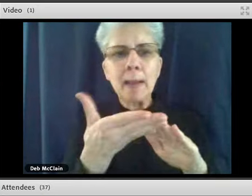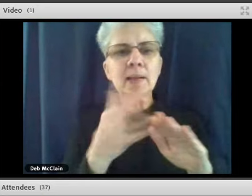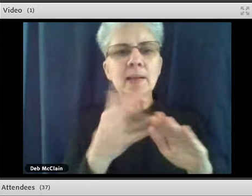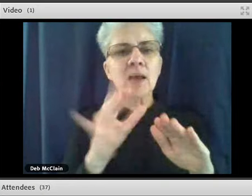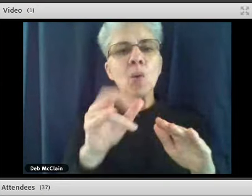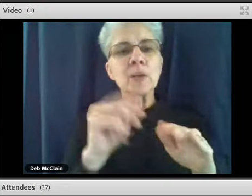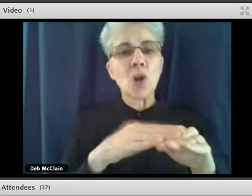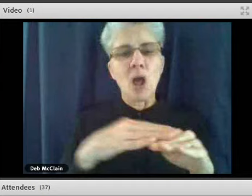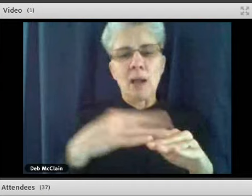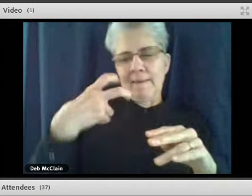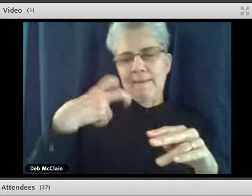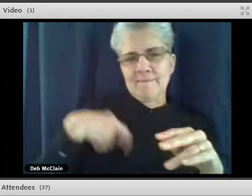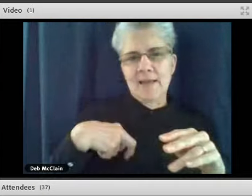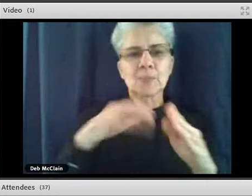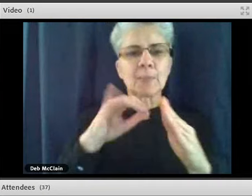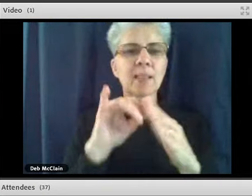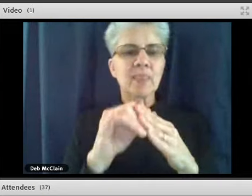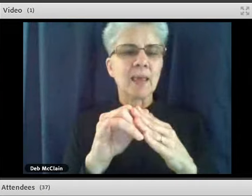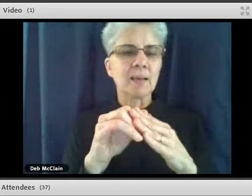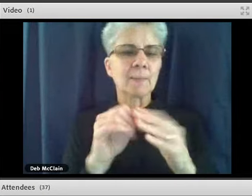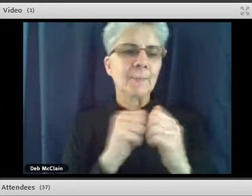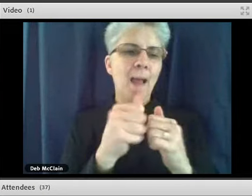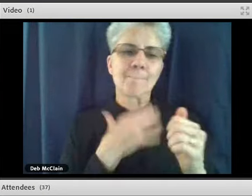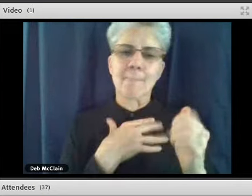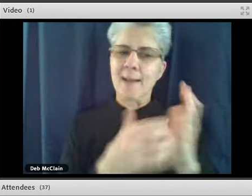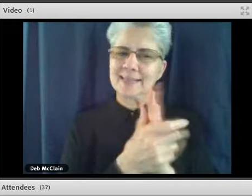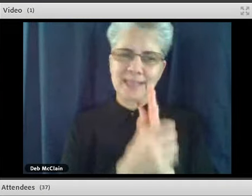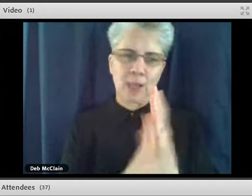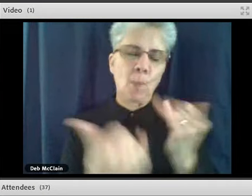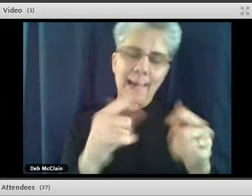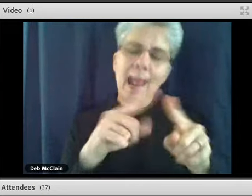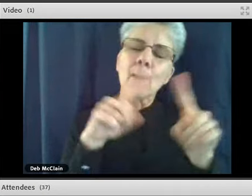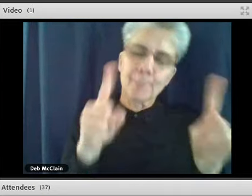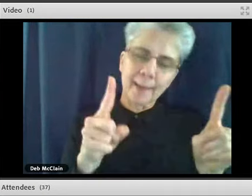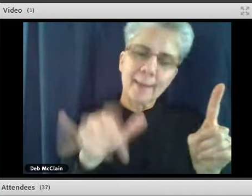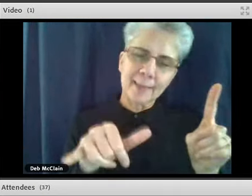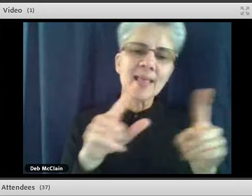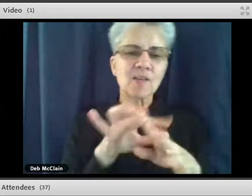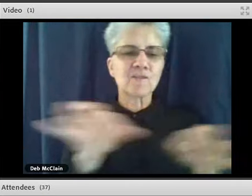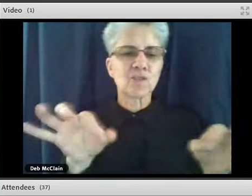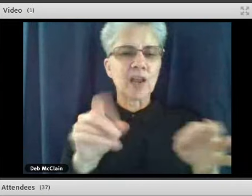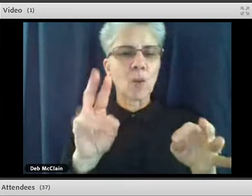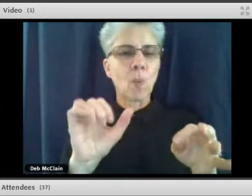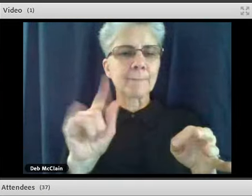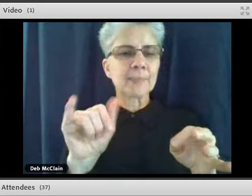where you can can kind of run a return on investment. Beyond my skill set right now.